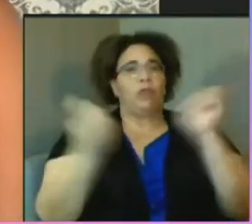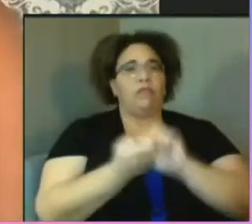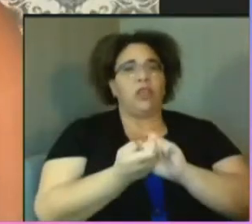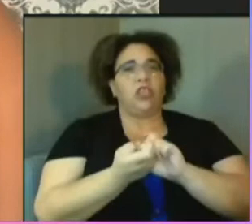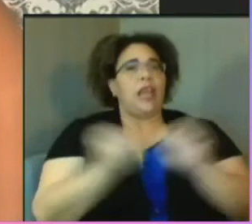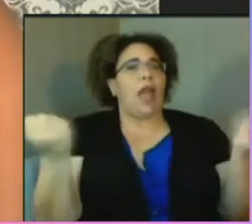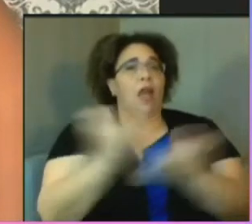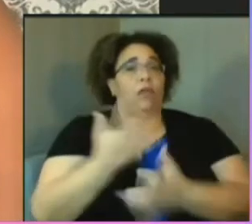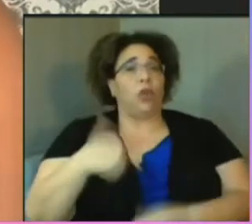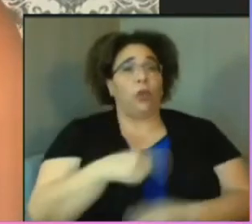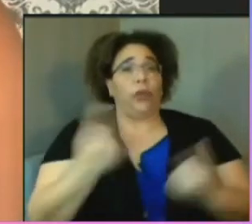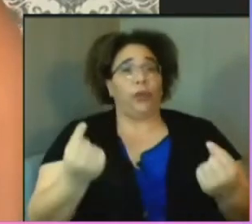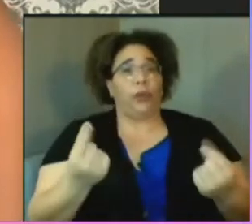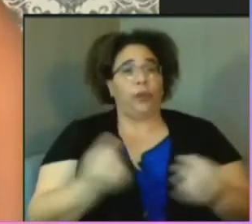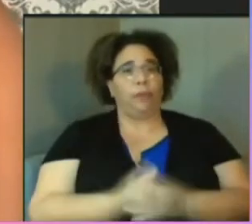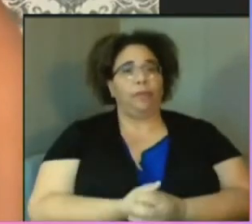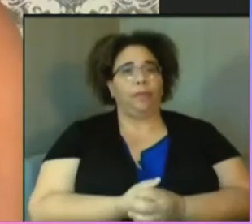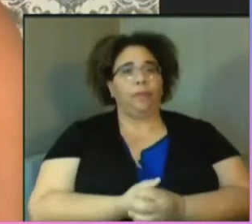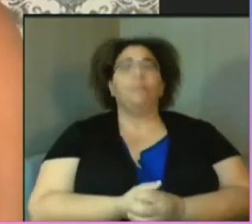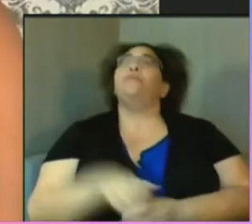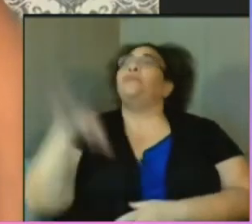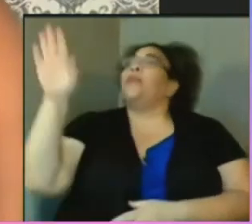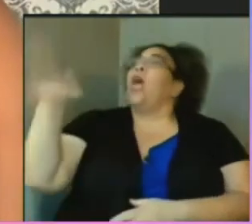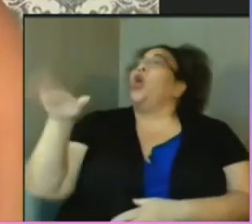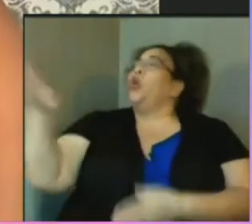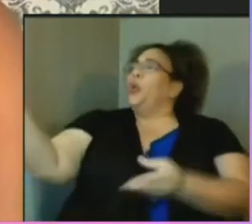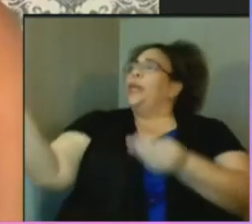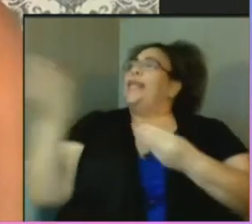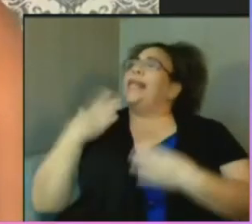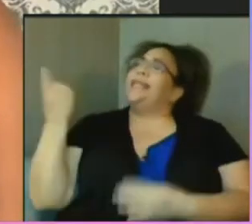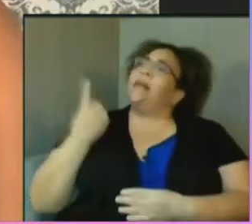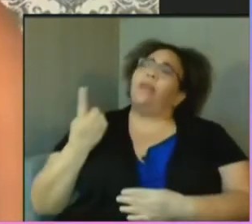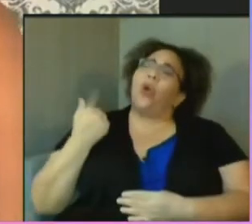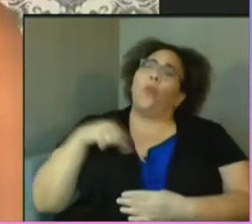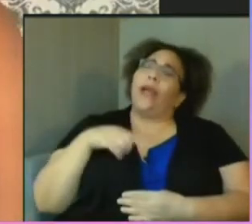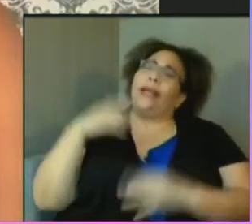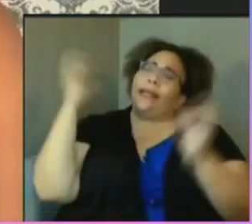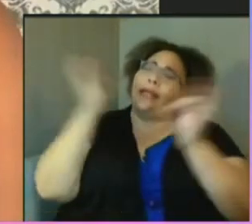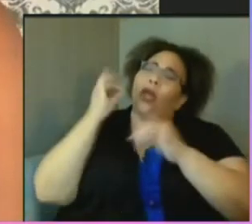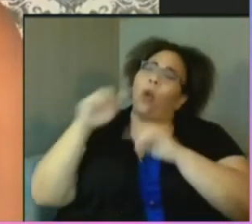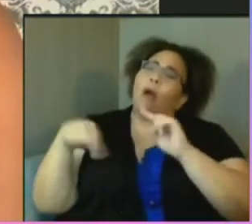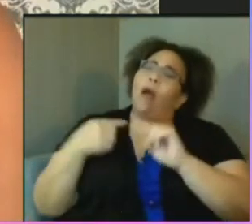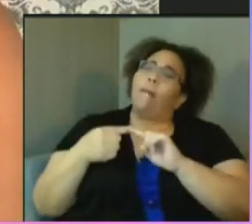Can you just tell us something that we may not have known about Amy Stevens?